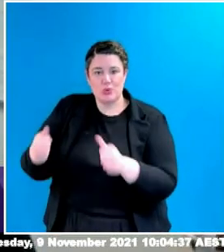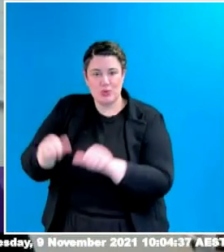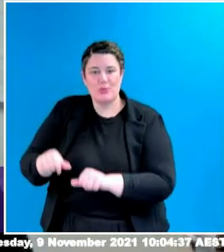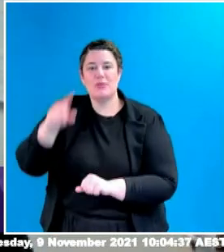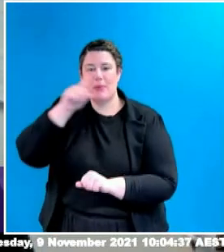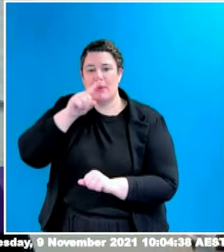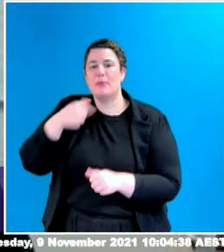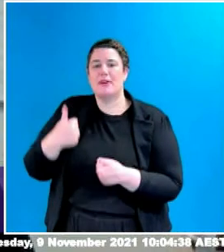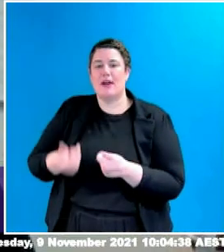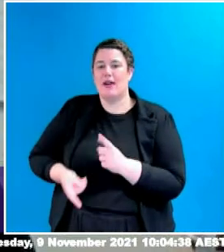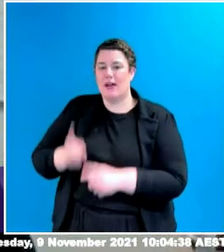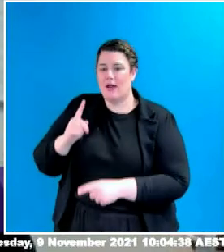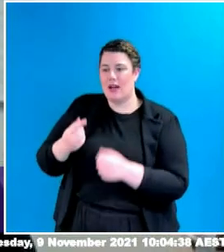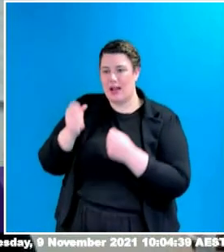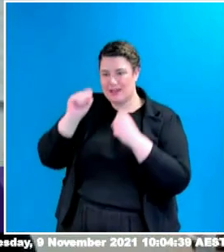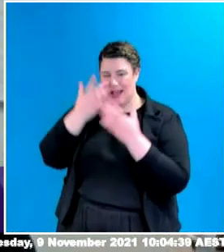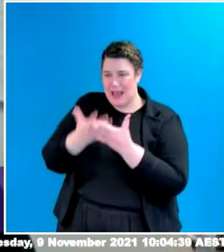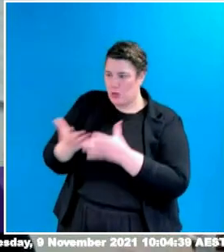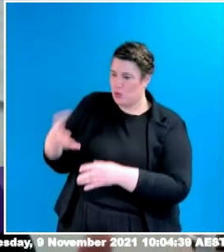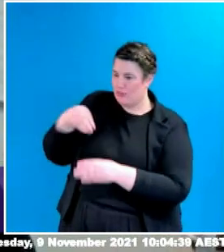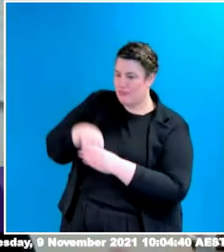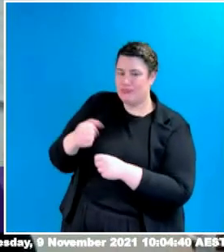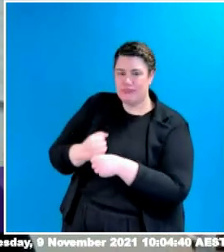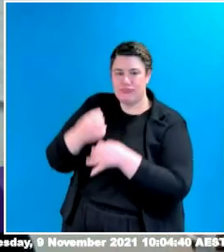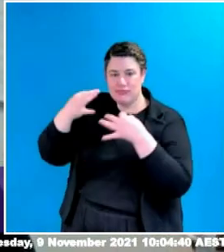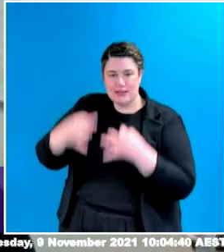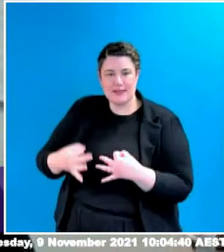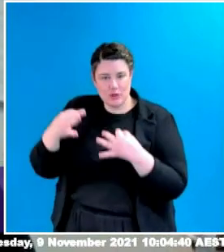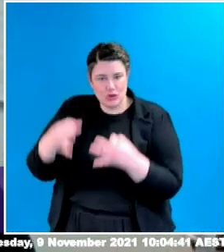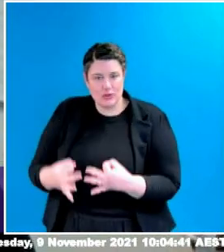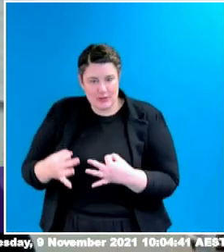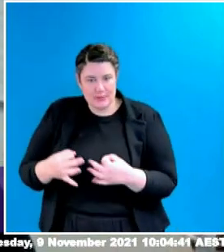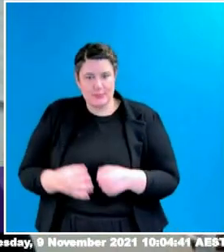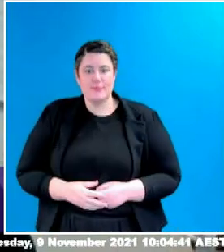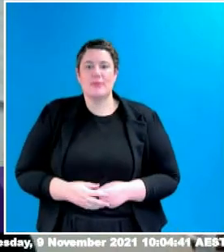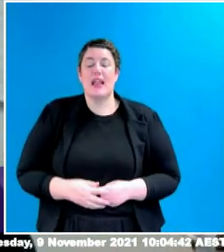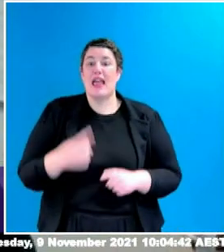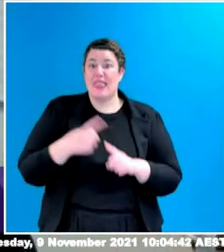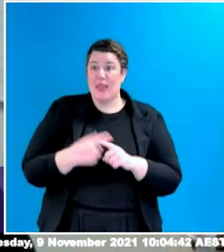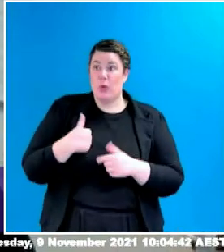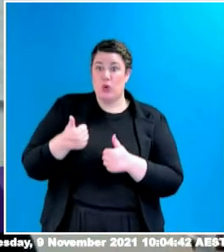as there has been a greater acceptance of reference to international jurisprudence.